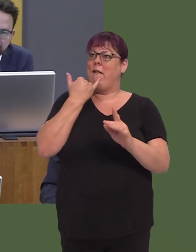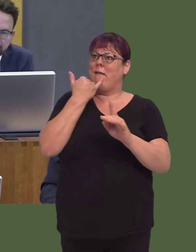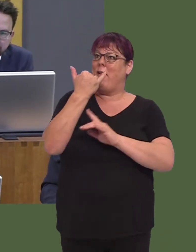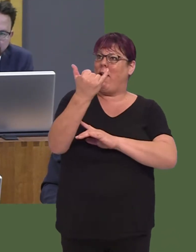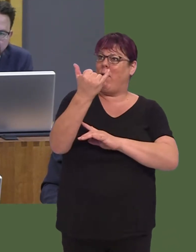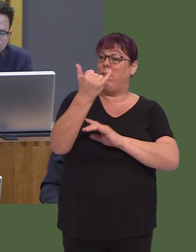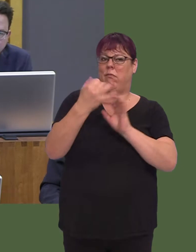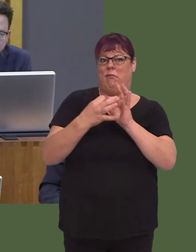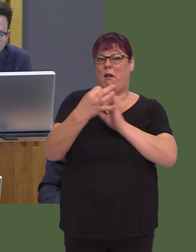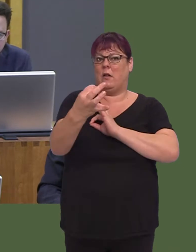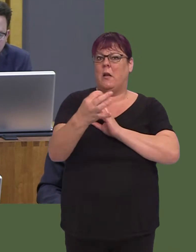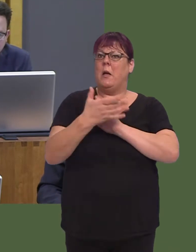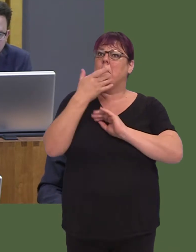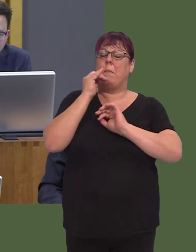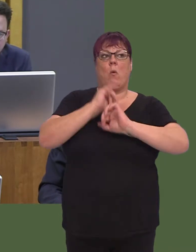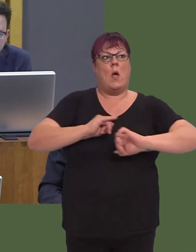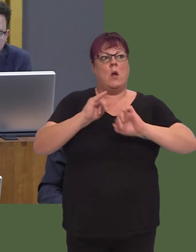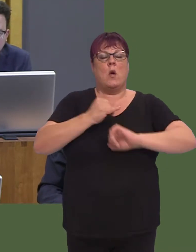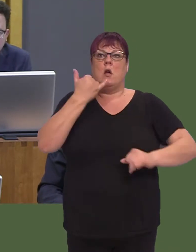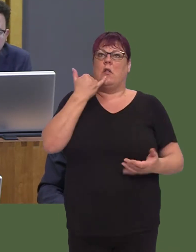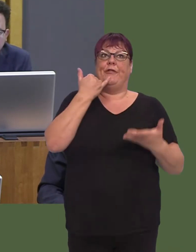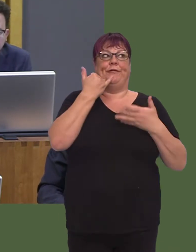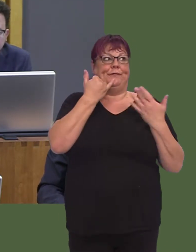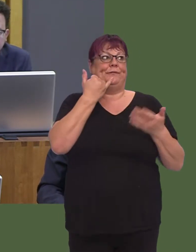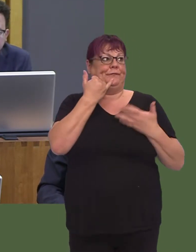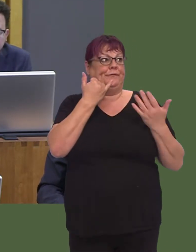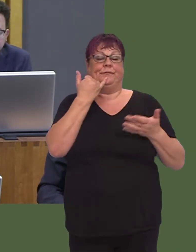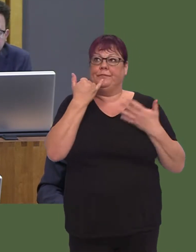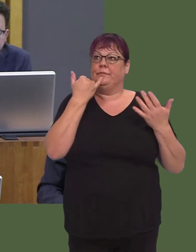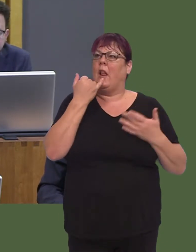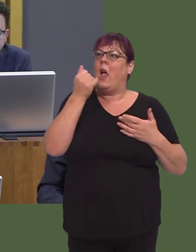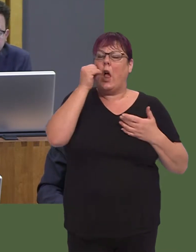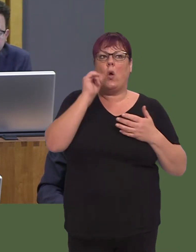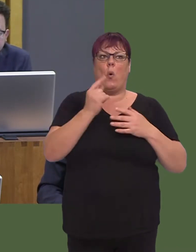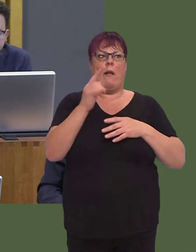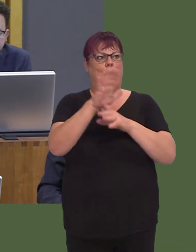credit helpline where people are literally waiting hours to speak to a member of staff.